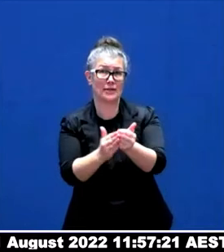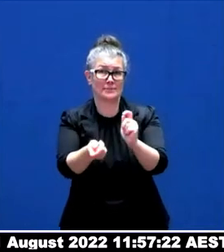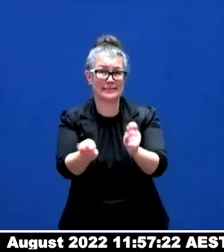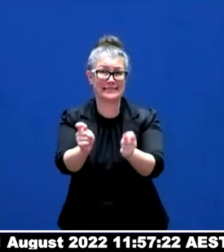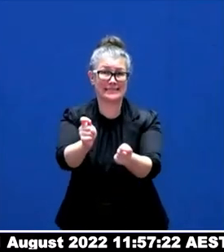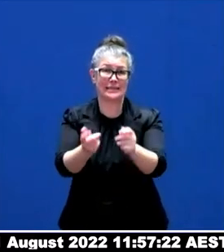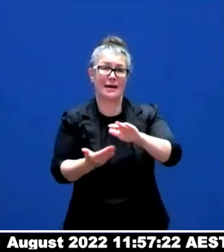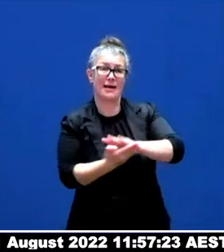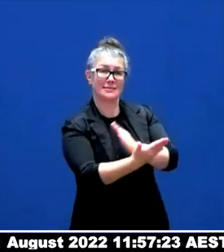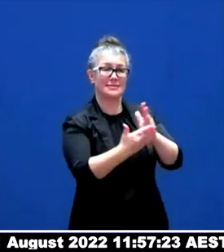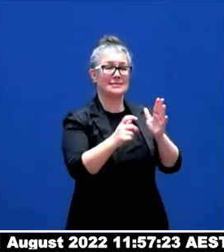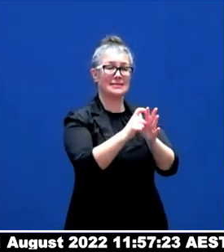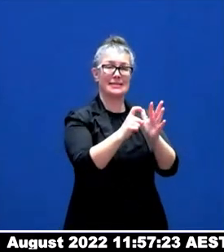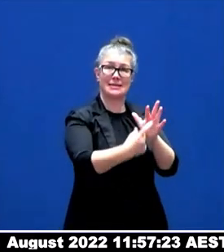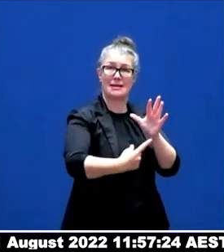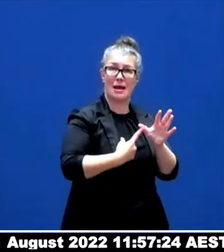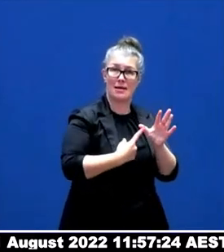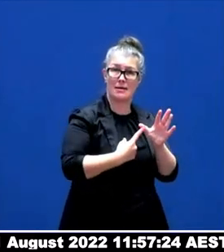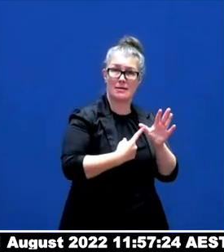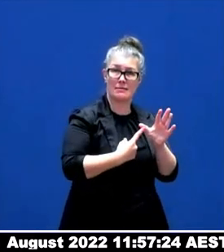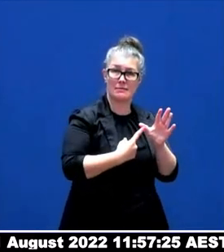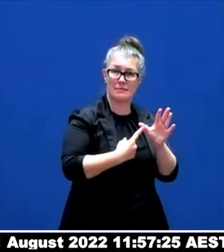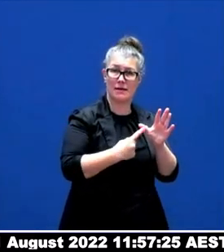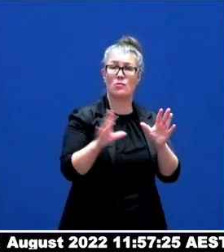Discrimination Act and applies to all accommodation providers."